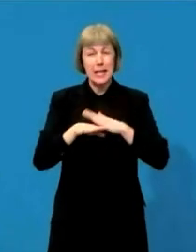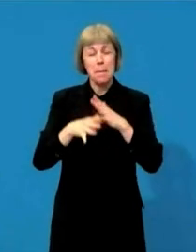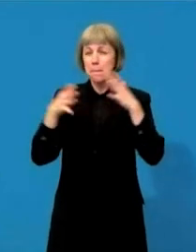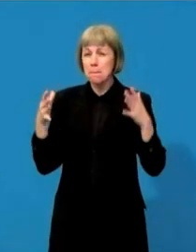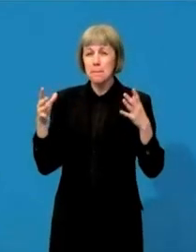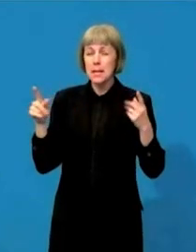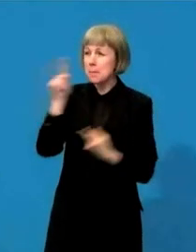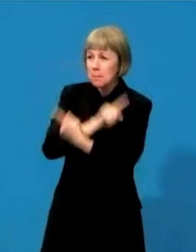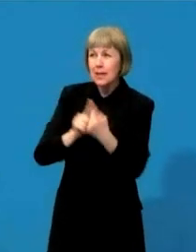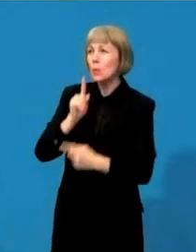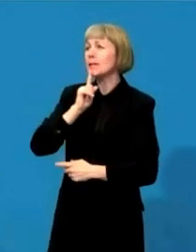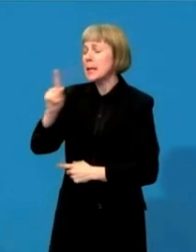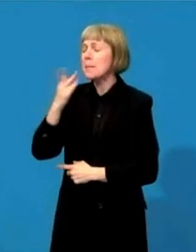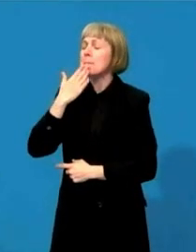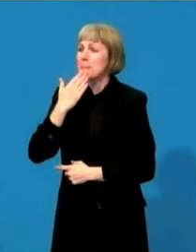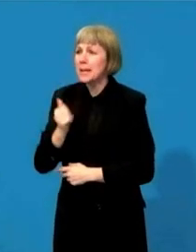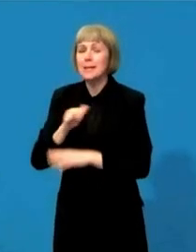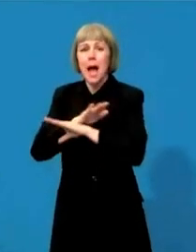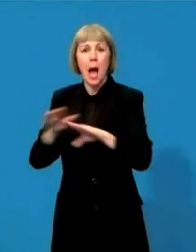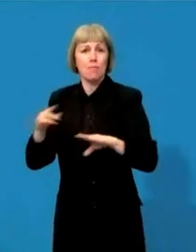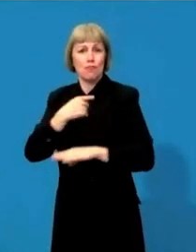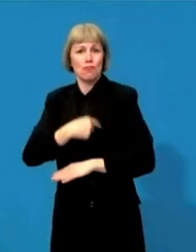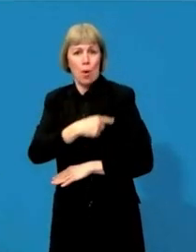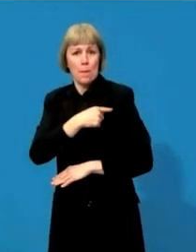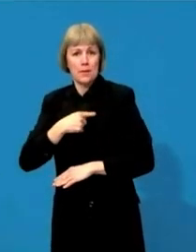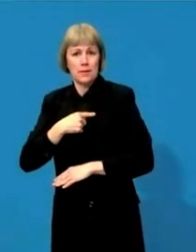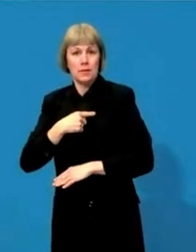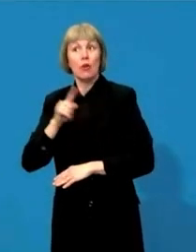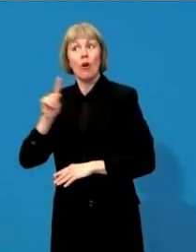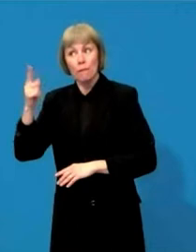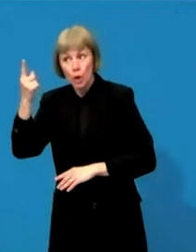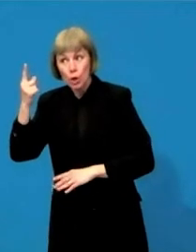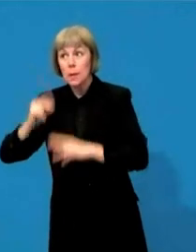don't exist. Build up the services then tell people about the scheme." And they said,